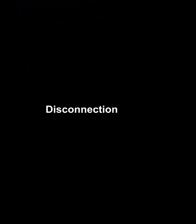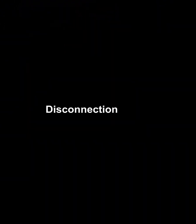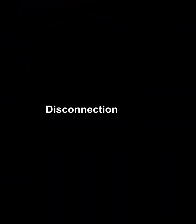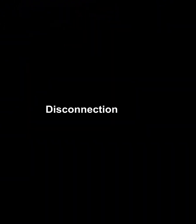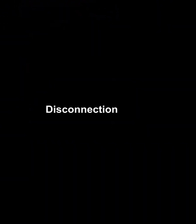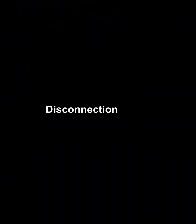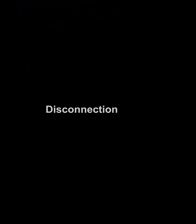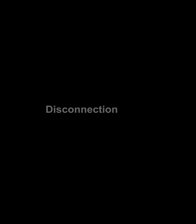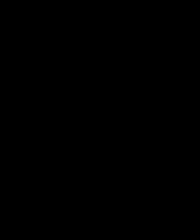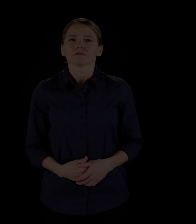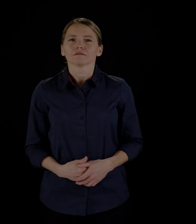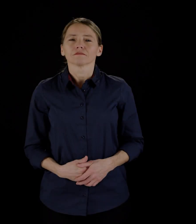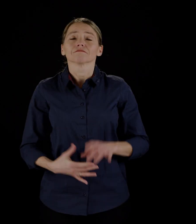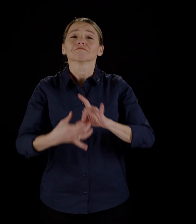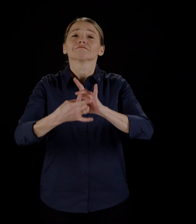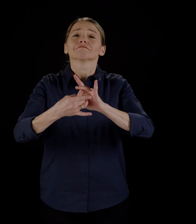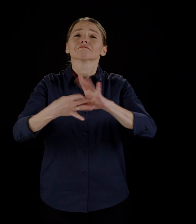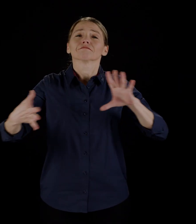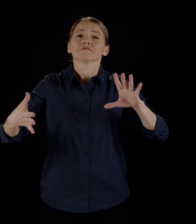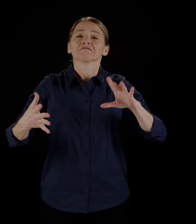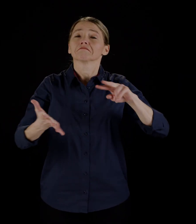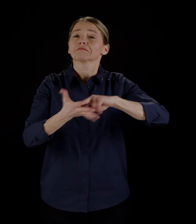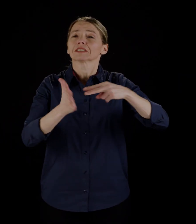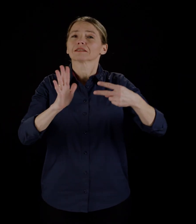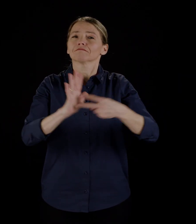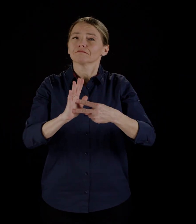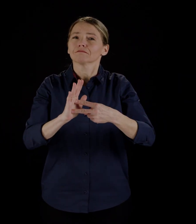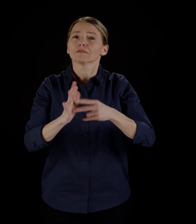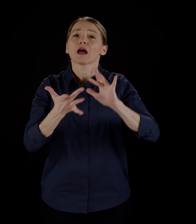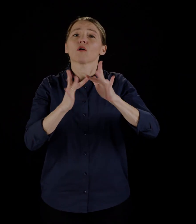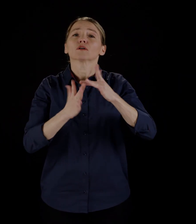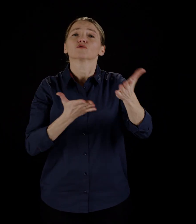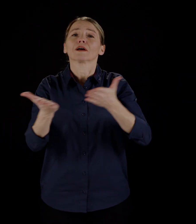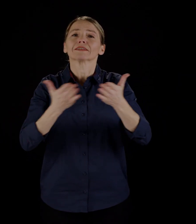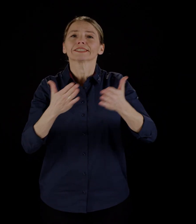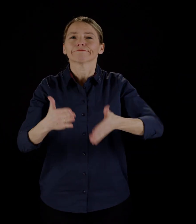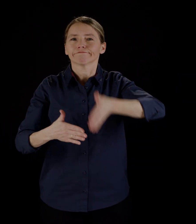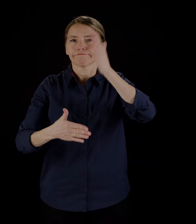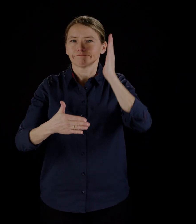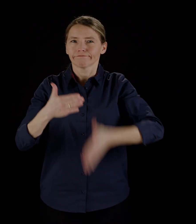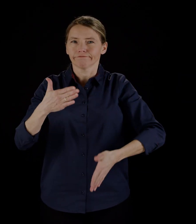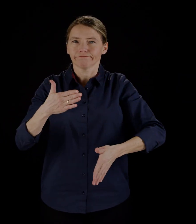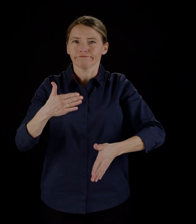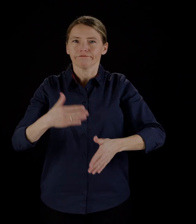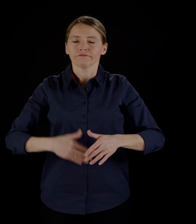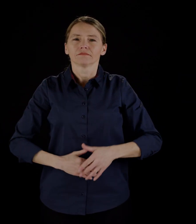Disconnection Disconnection refers to the termination of Internet services.